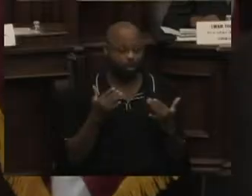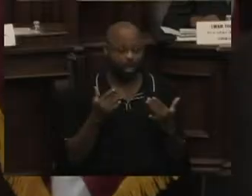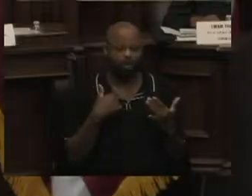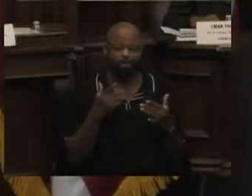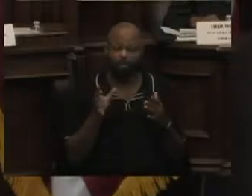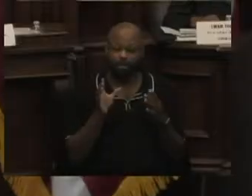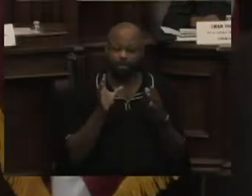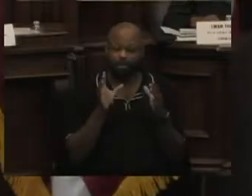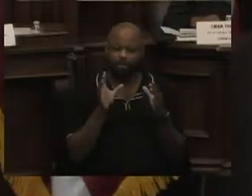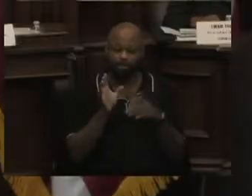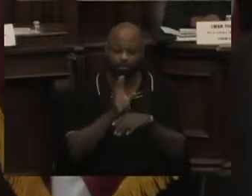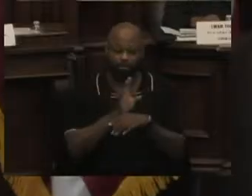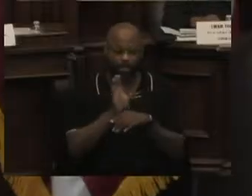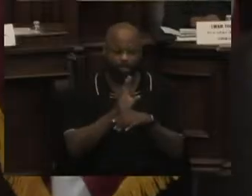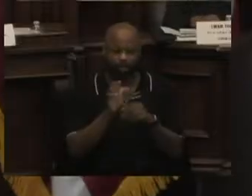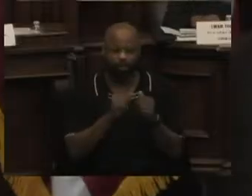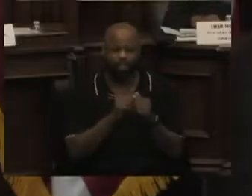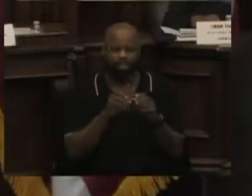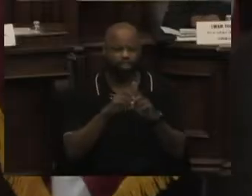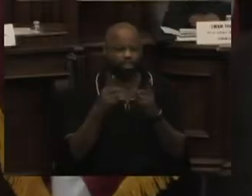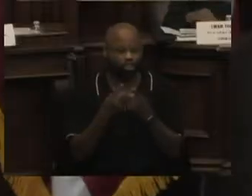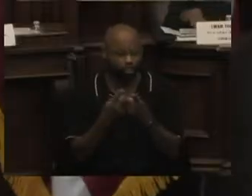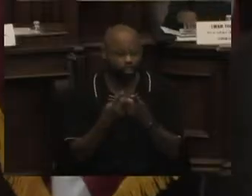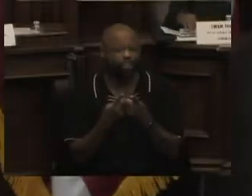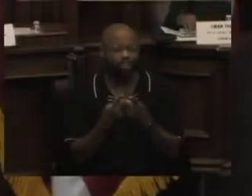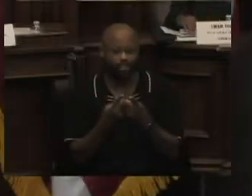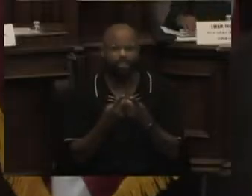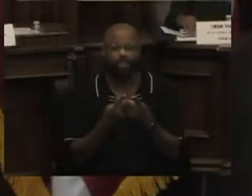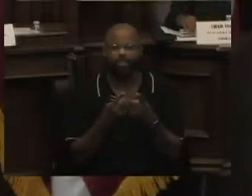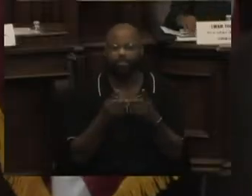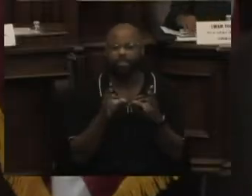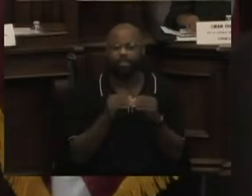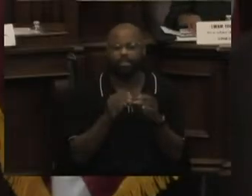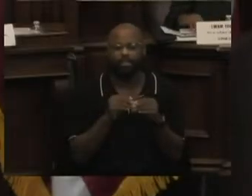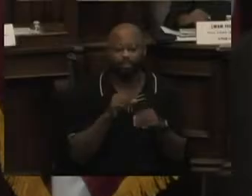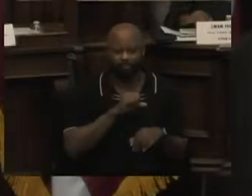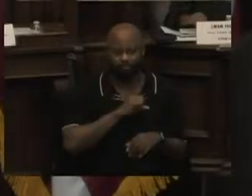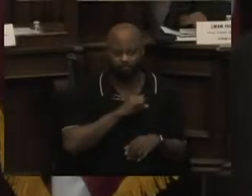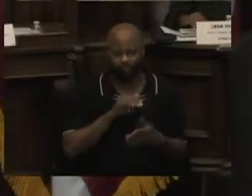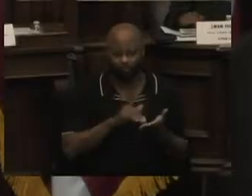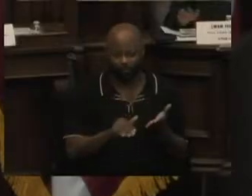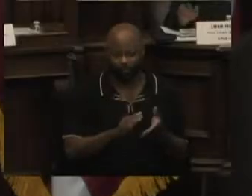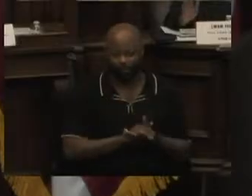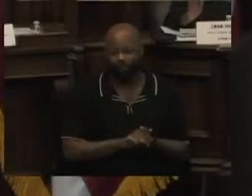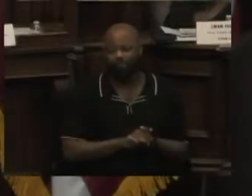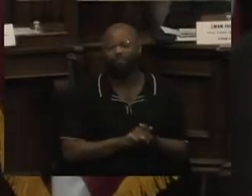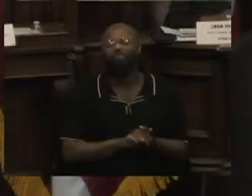forward. And in the meantime, we've also been busy with our